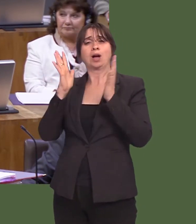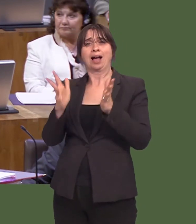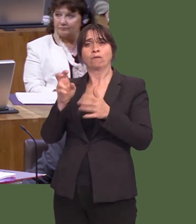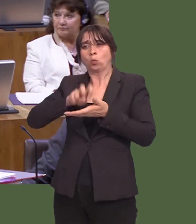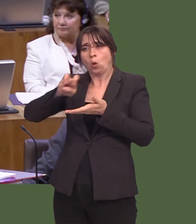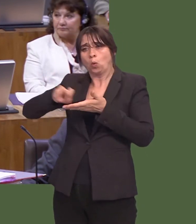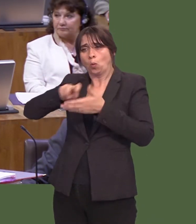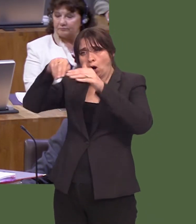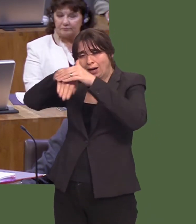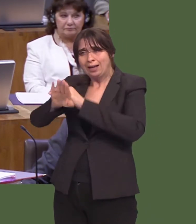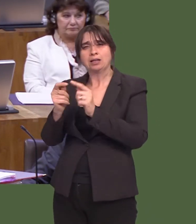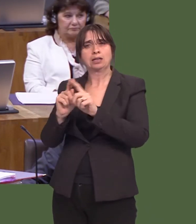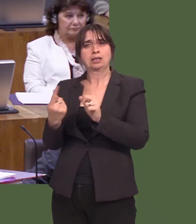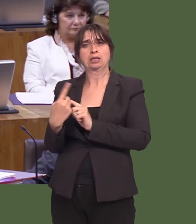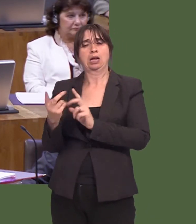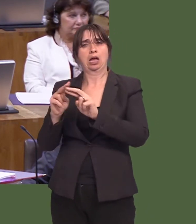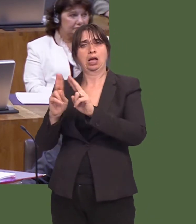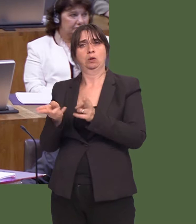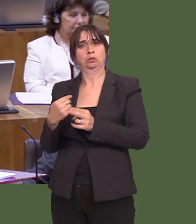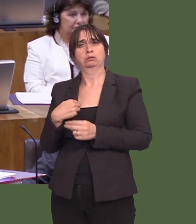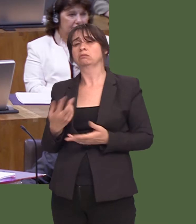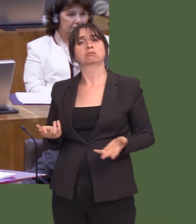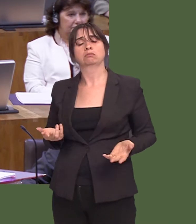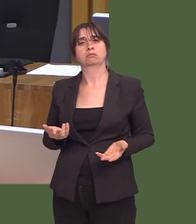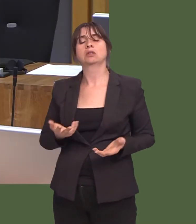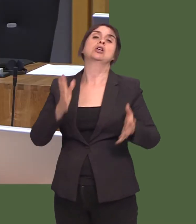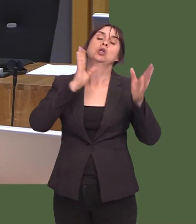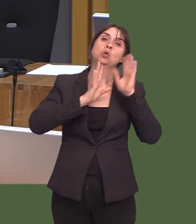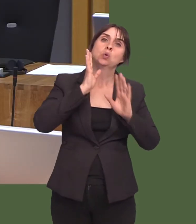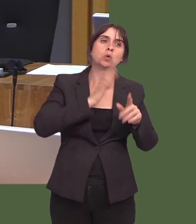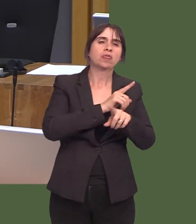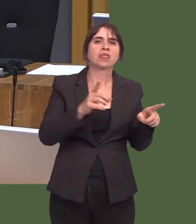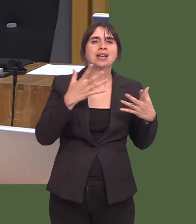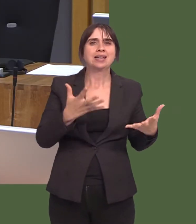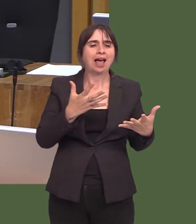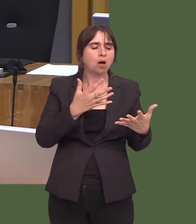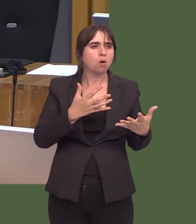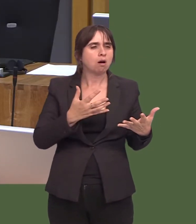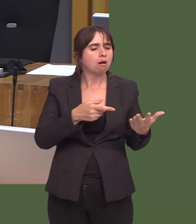of the things I did notice last week was the fact that young people are being inspired to vote because of social media.